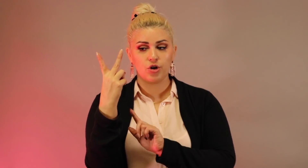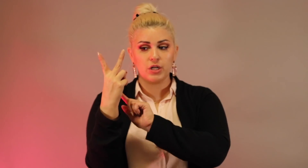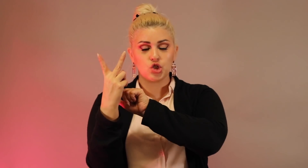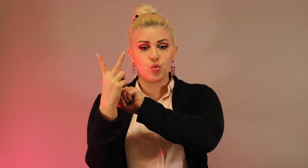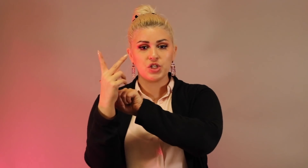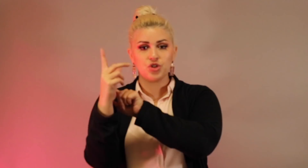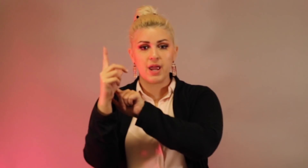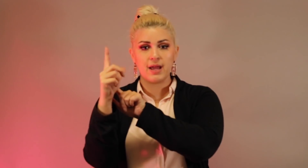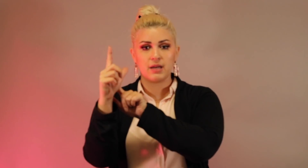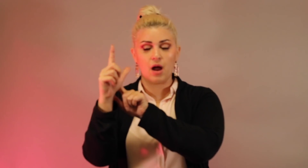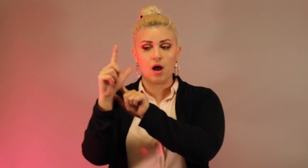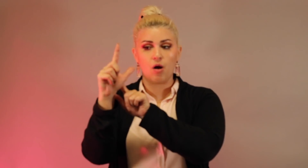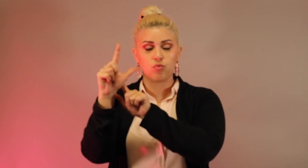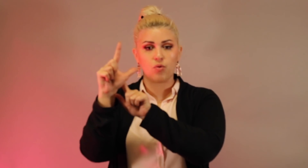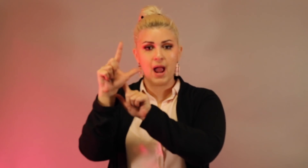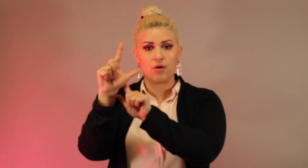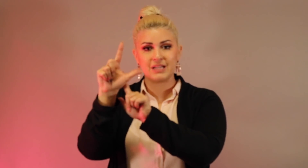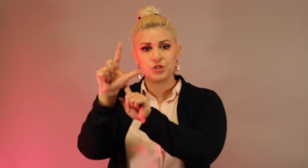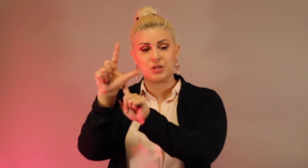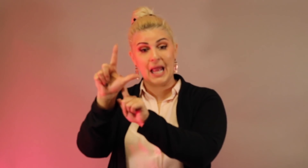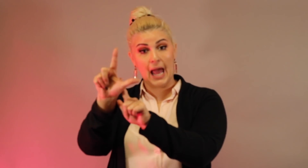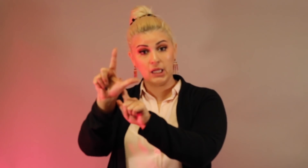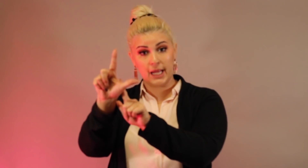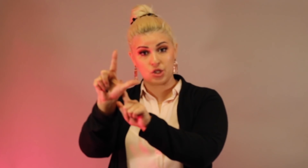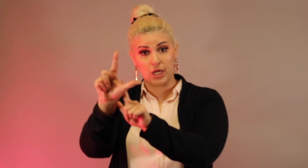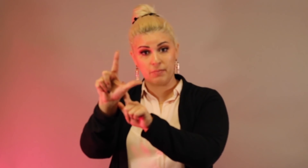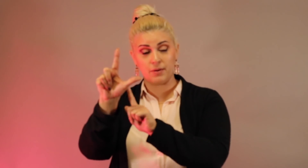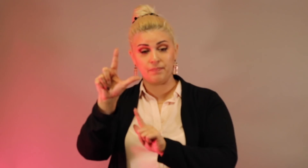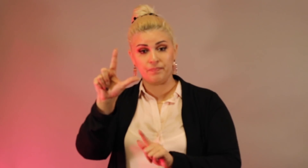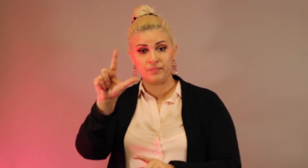you're gonna twist your hand around into the L hand shape.